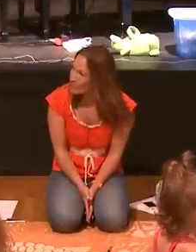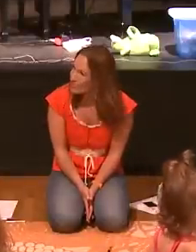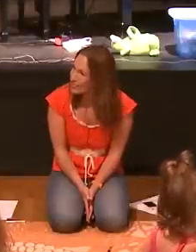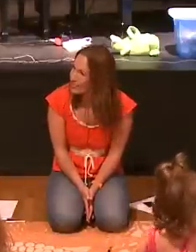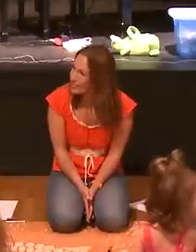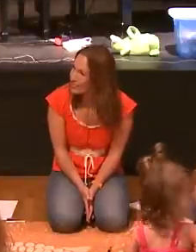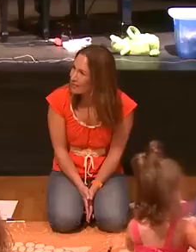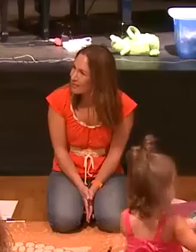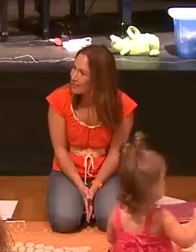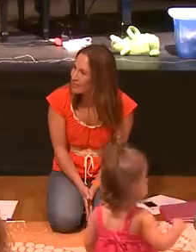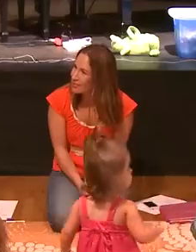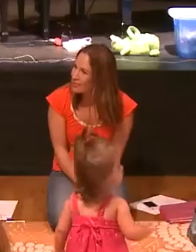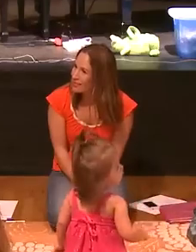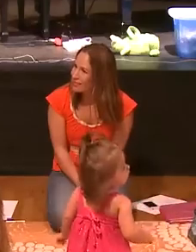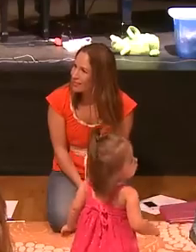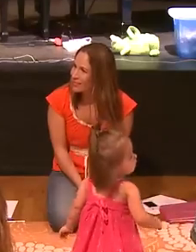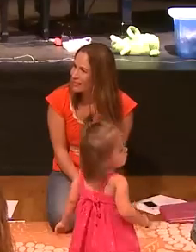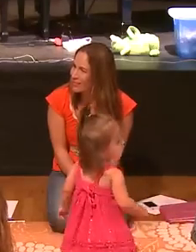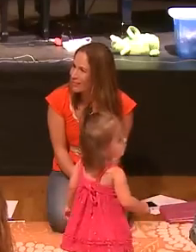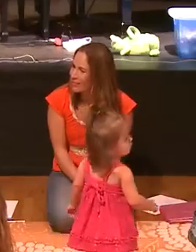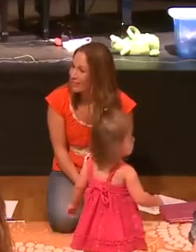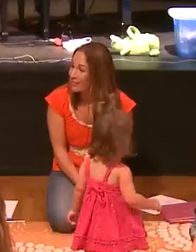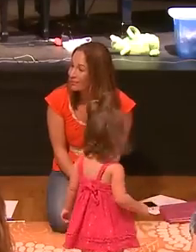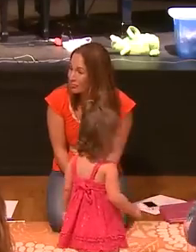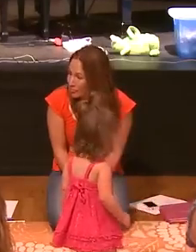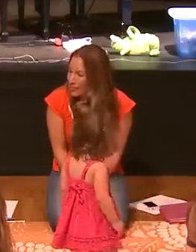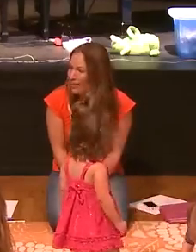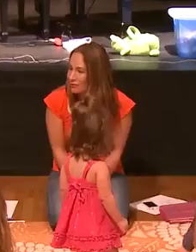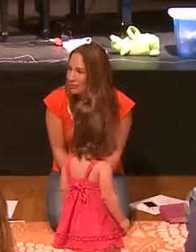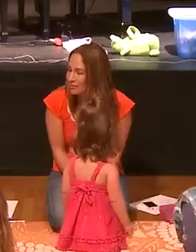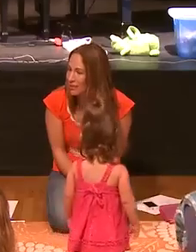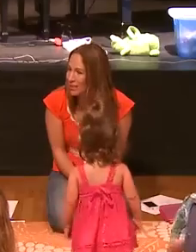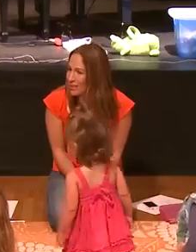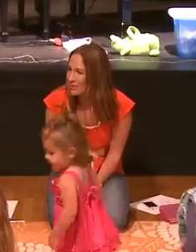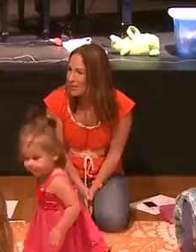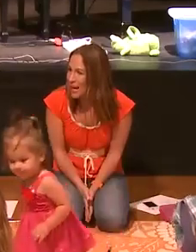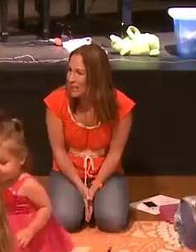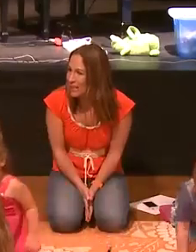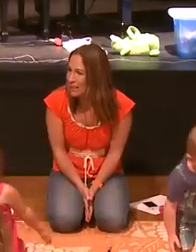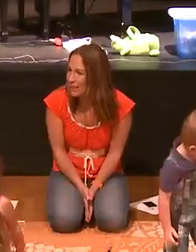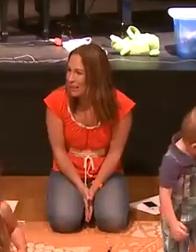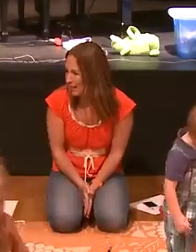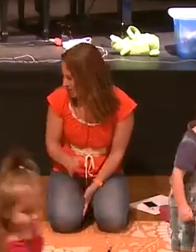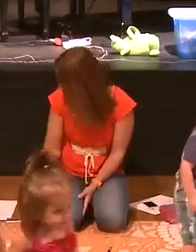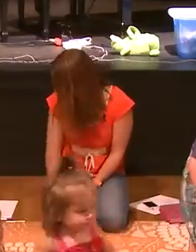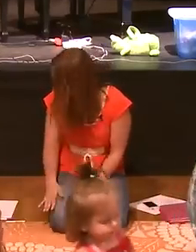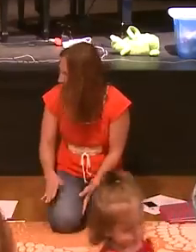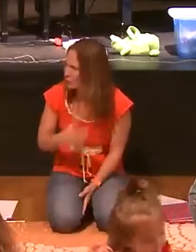he can communicate with her, and he understands what she's saying when she's signing. Okay. So we have Cayden and Lydia and tell me your name again.